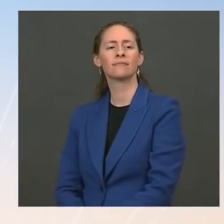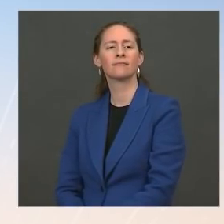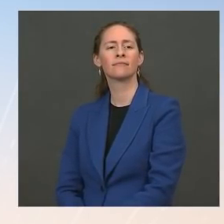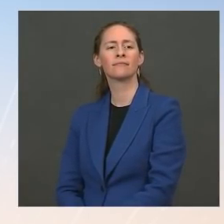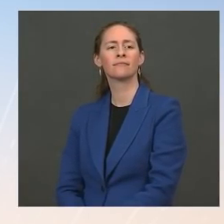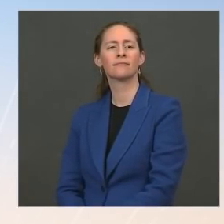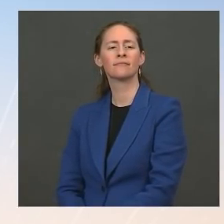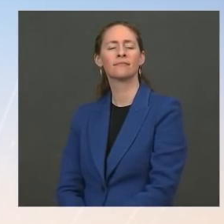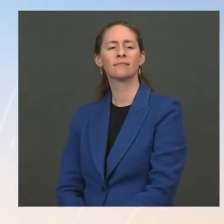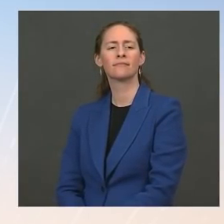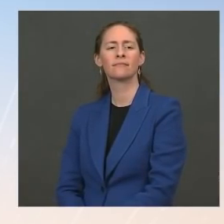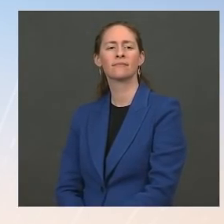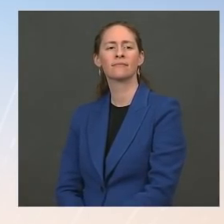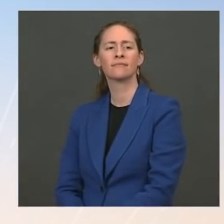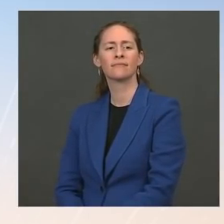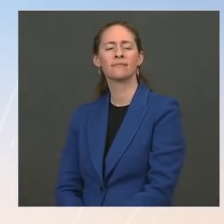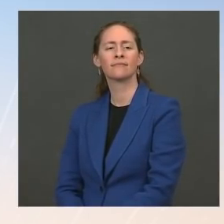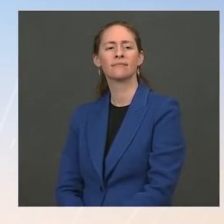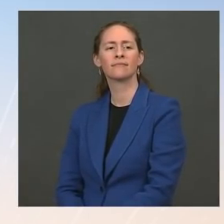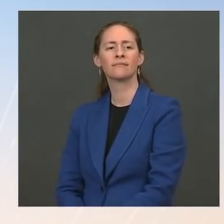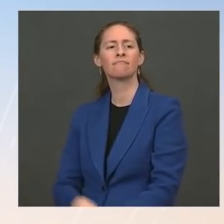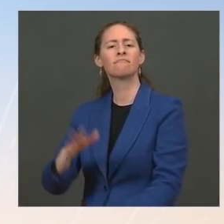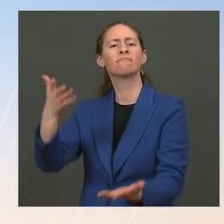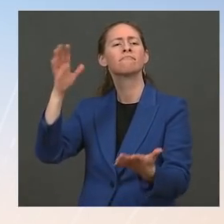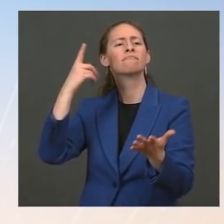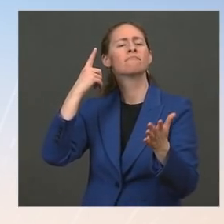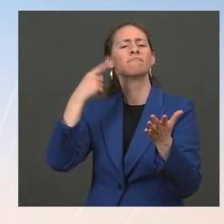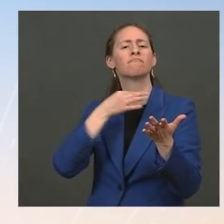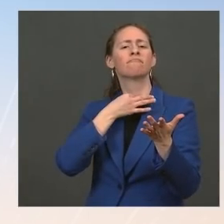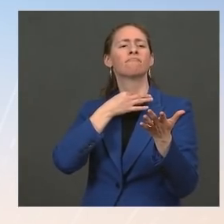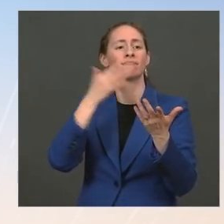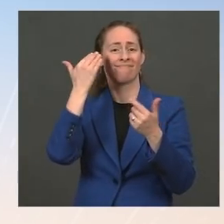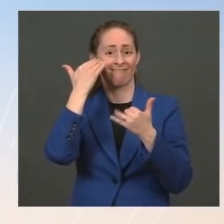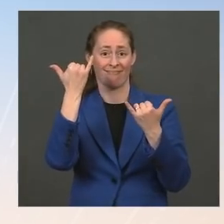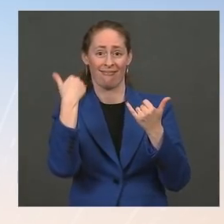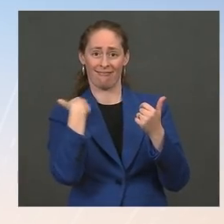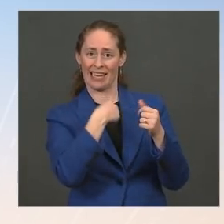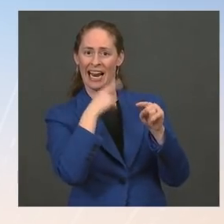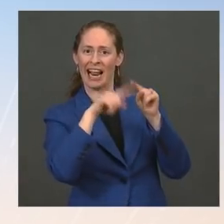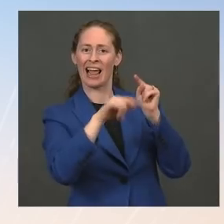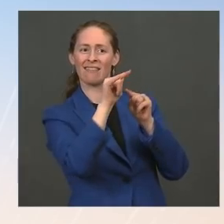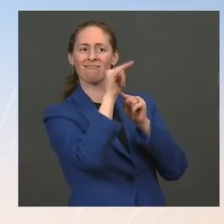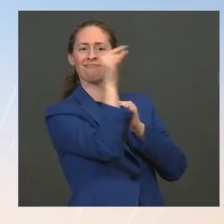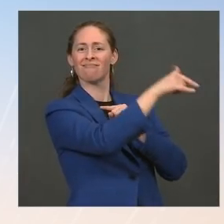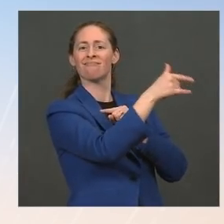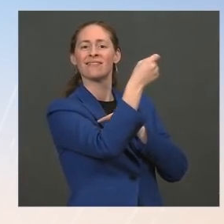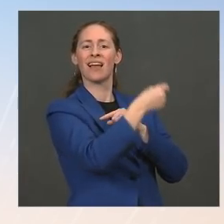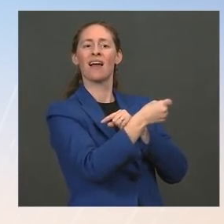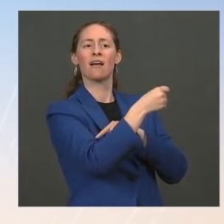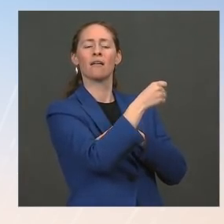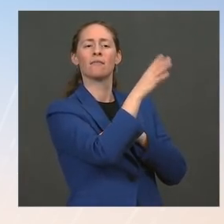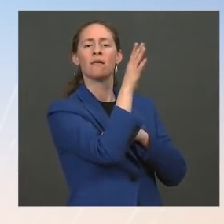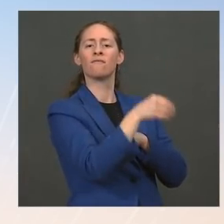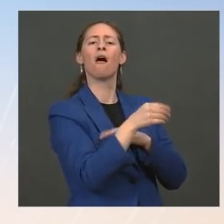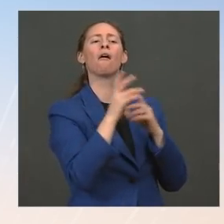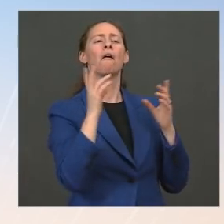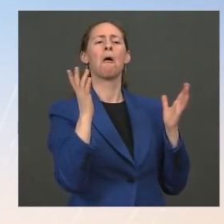doesn't punish them and the neighboring countries, but South Africa's leaders say it does. How long does the White House envision